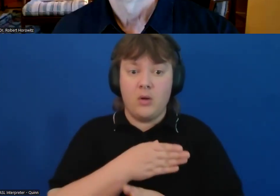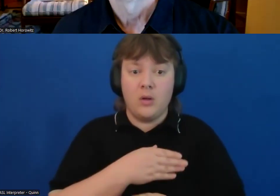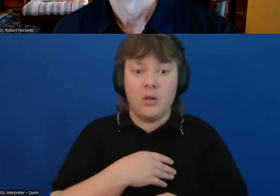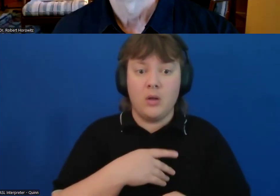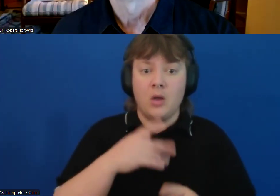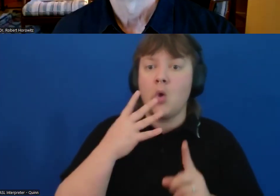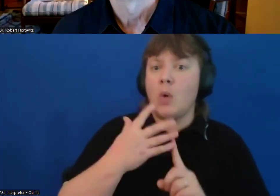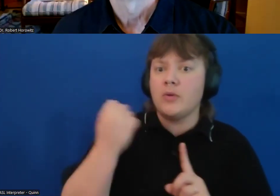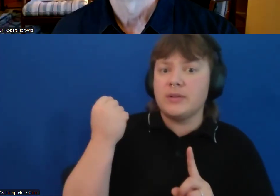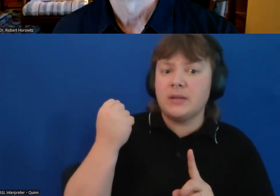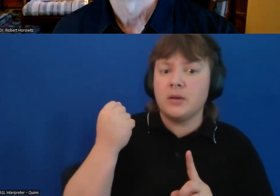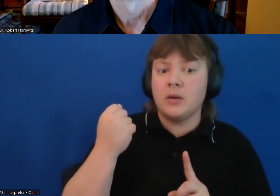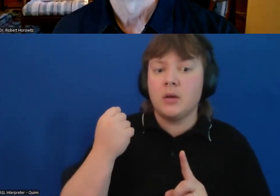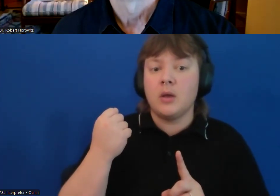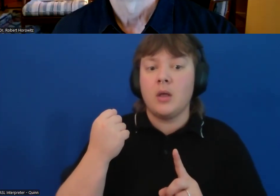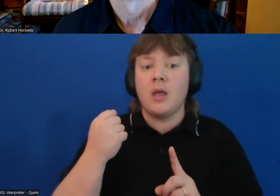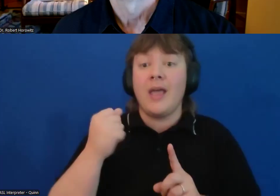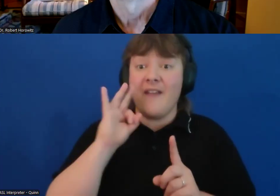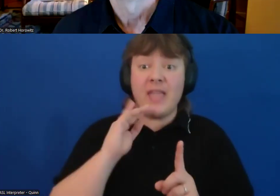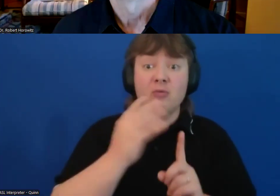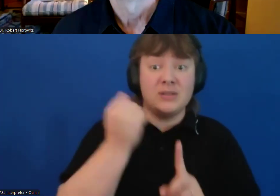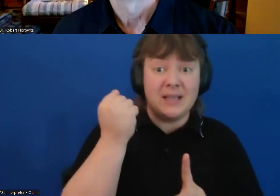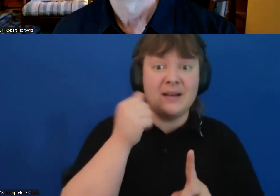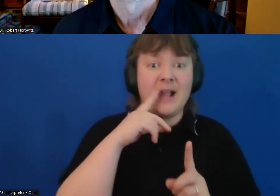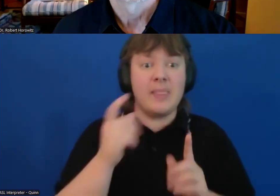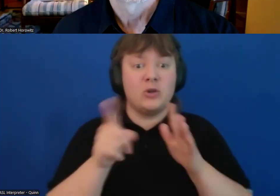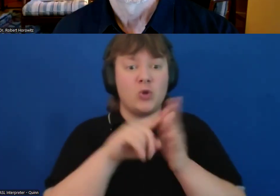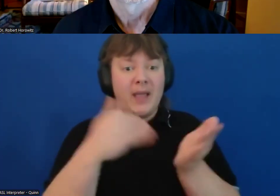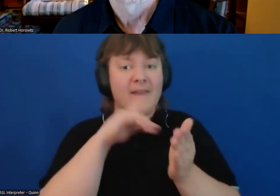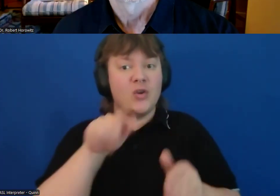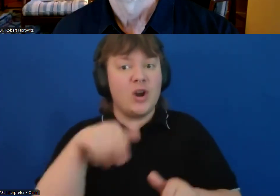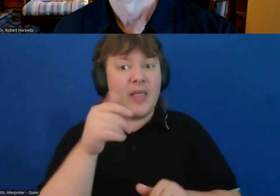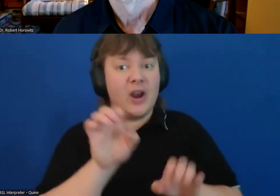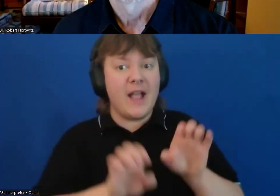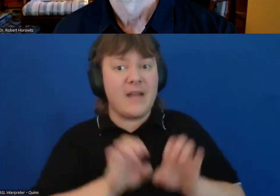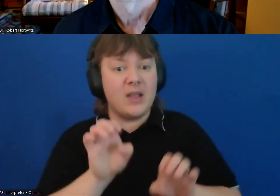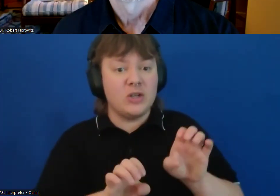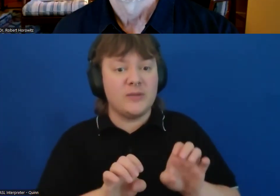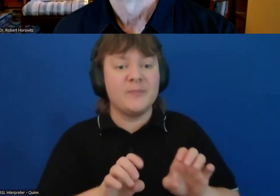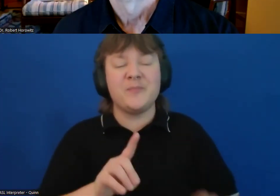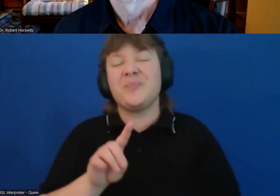re-represent again for another evaluation. Yeah. Would like to receive. Yeah. So that's that's up